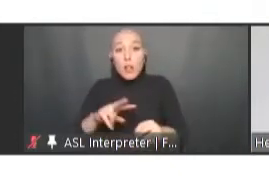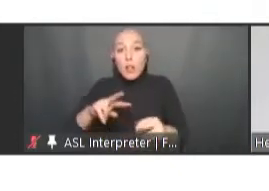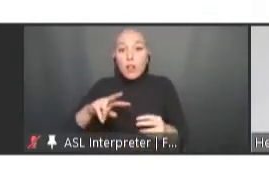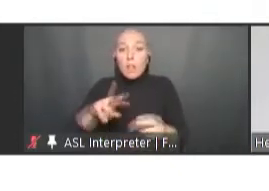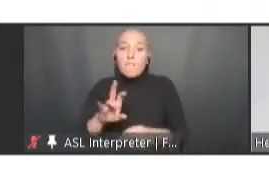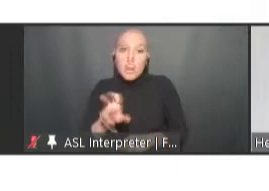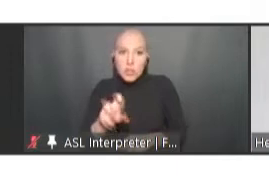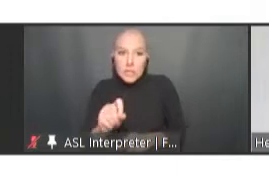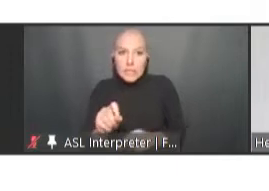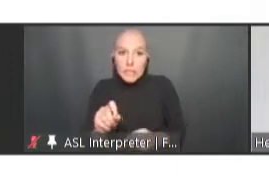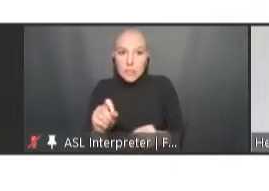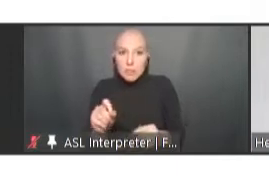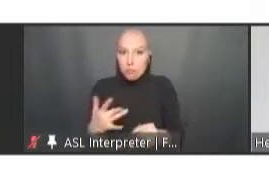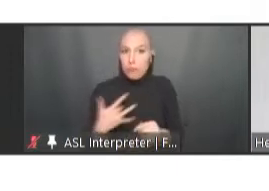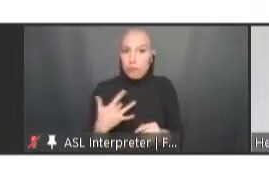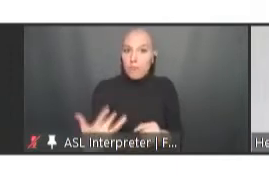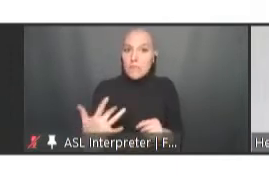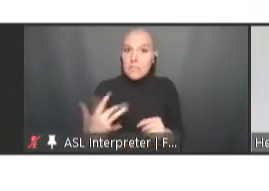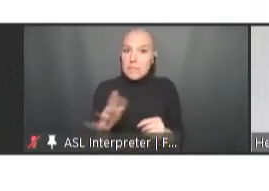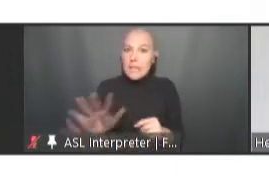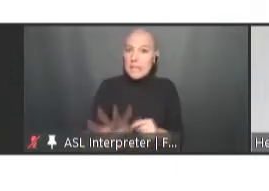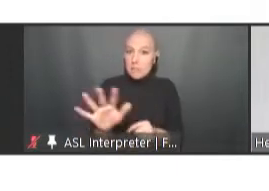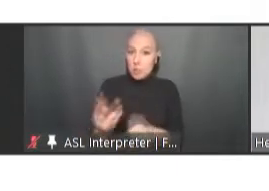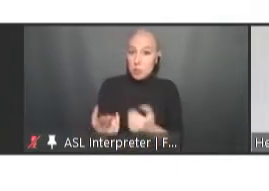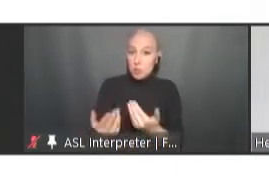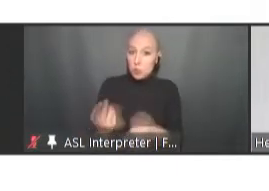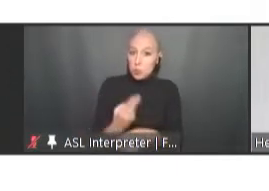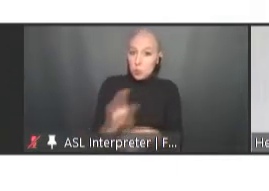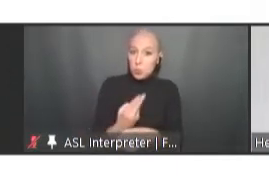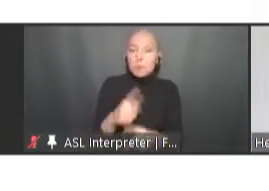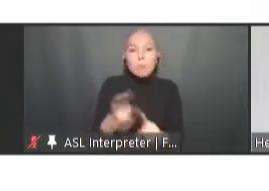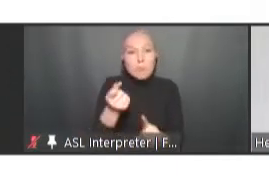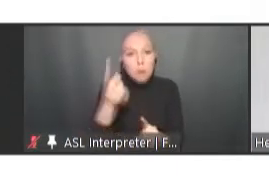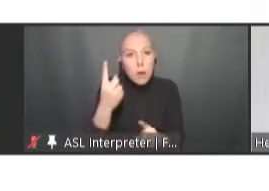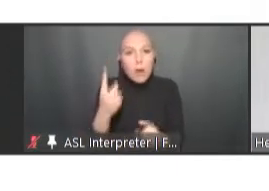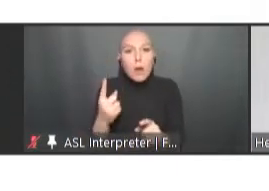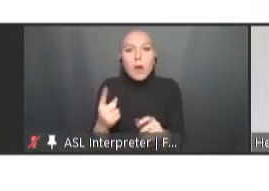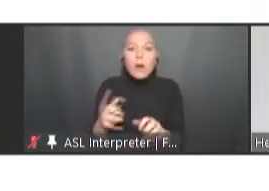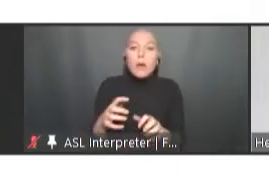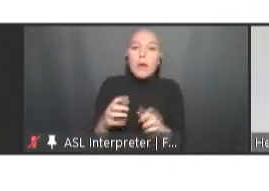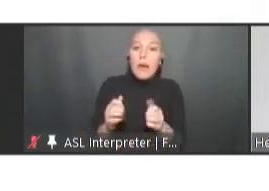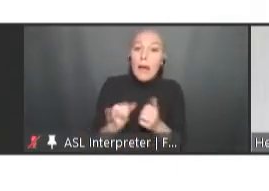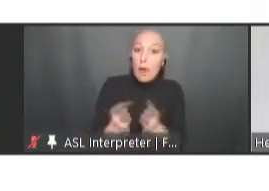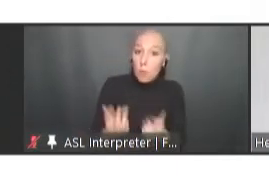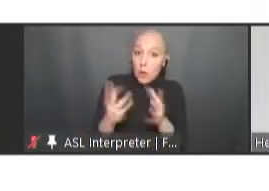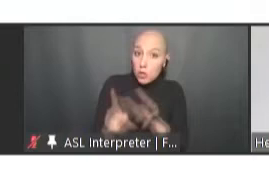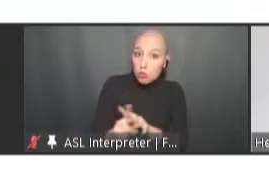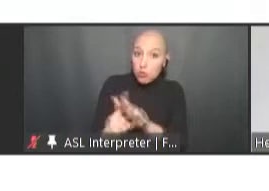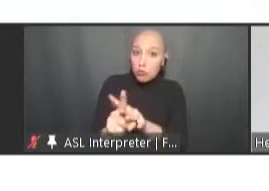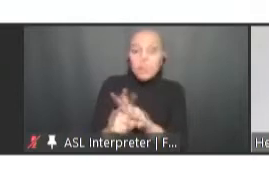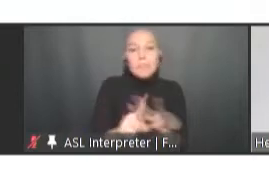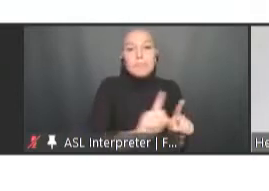over time. Variable data linkage completeness might have resulted in misclassifications that